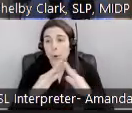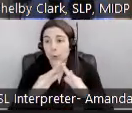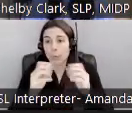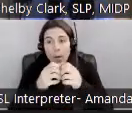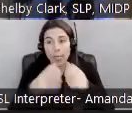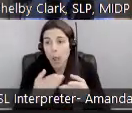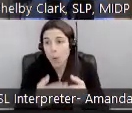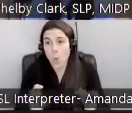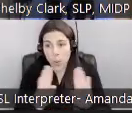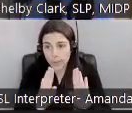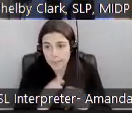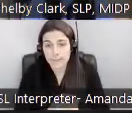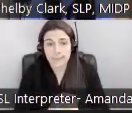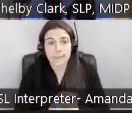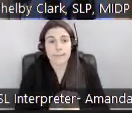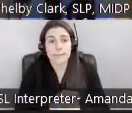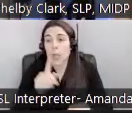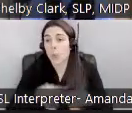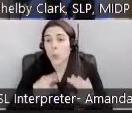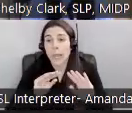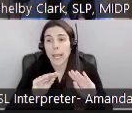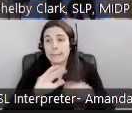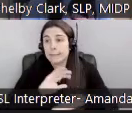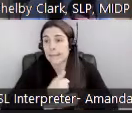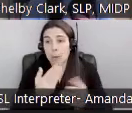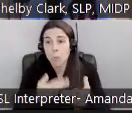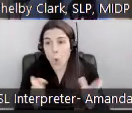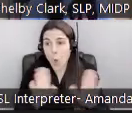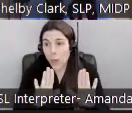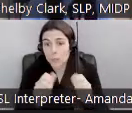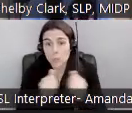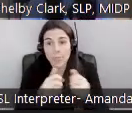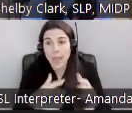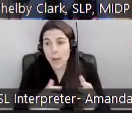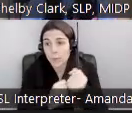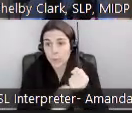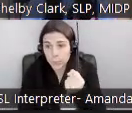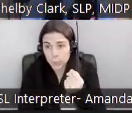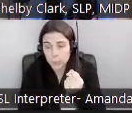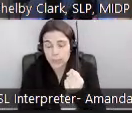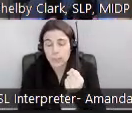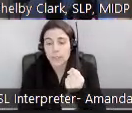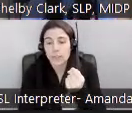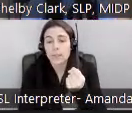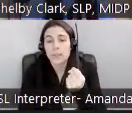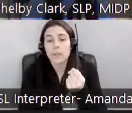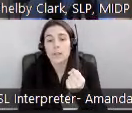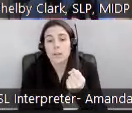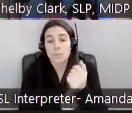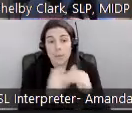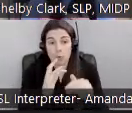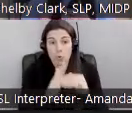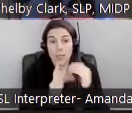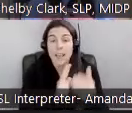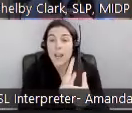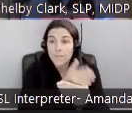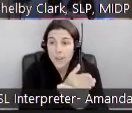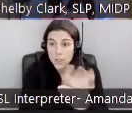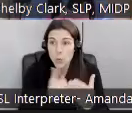build walls on a house that has no foundation. But yet, sometimes in early intervention, we're tempted to skip stages,